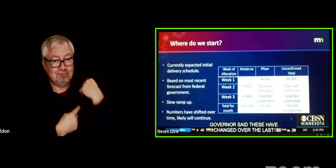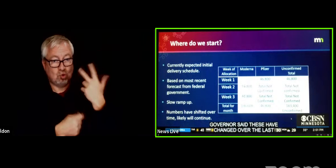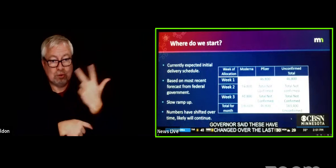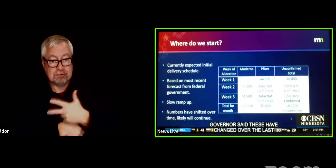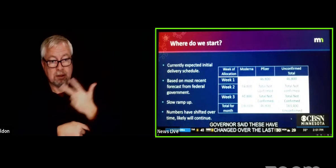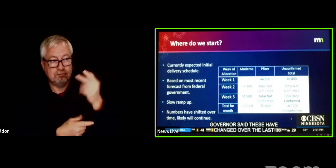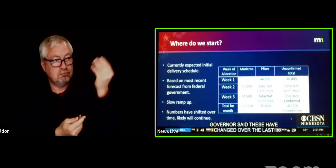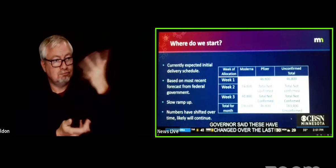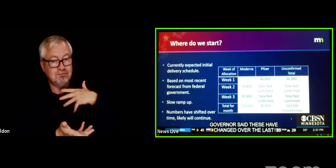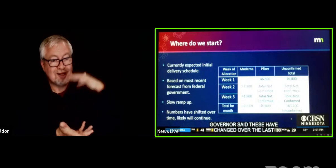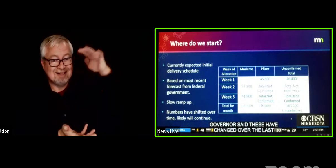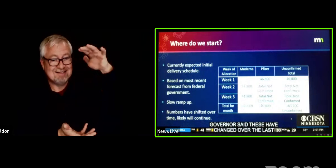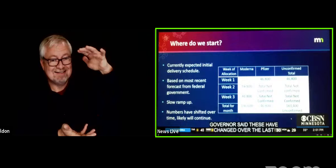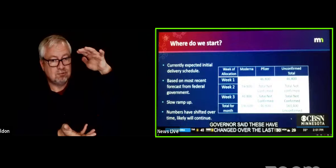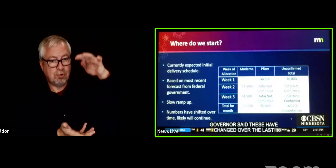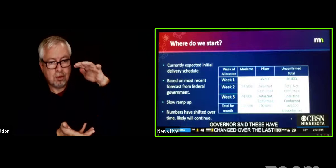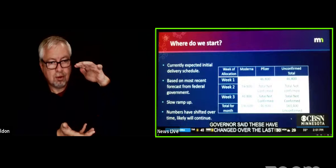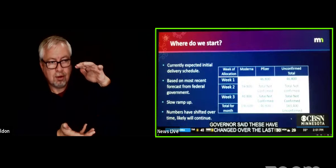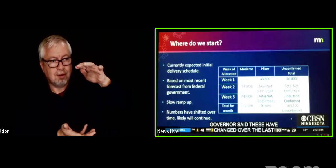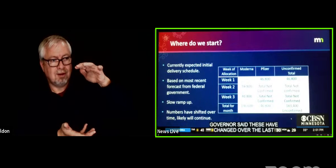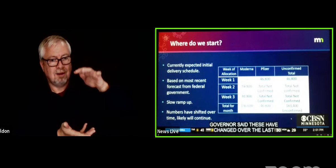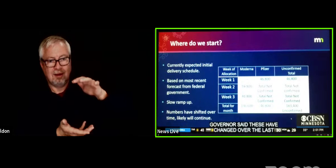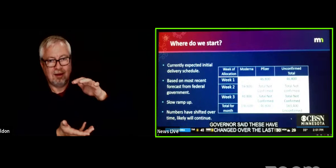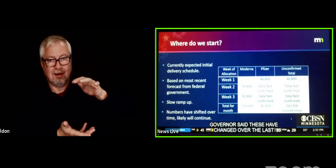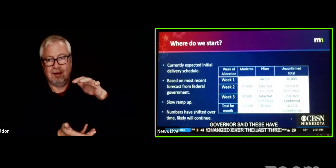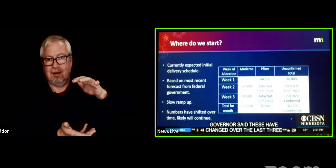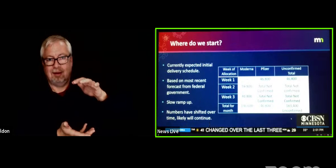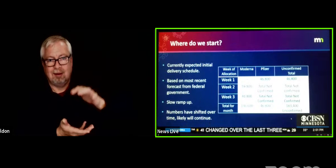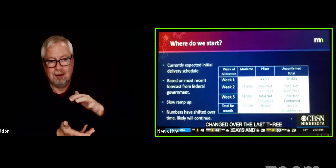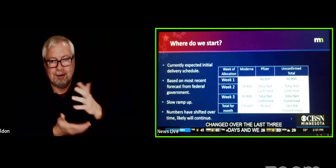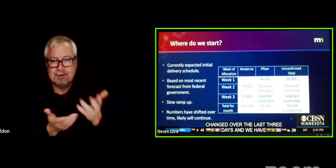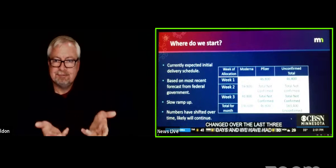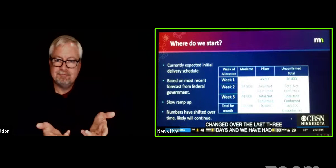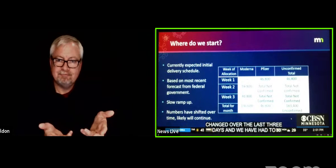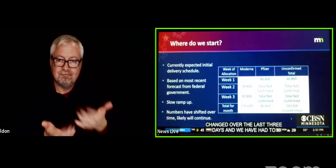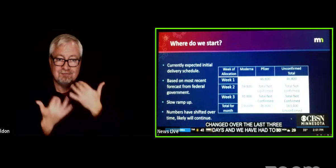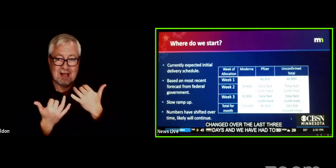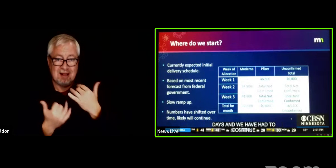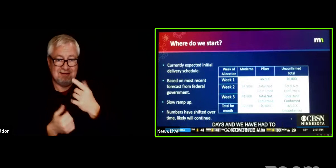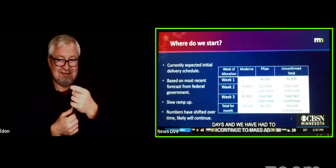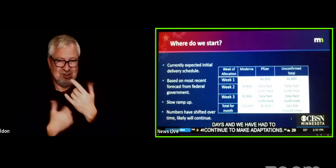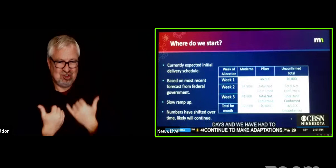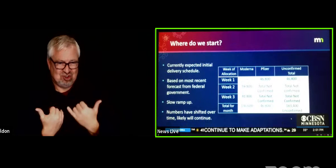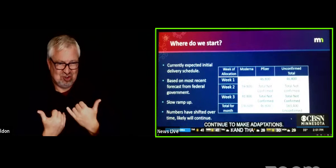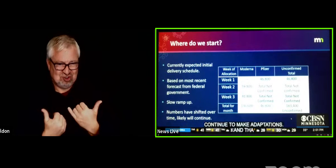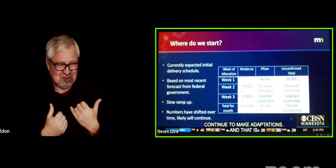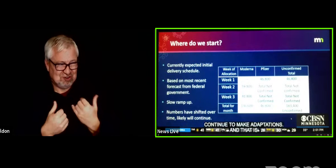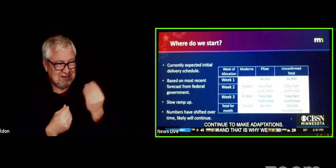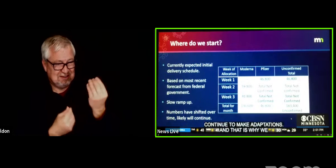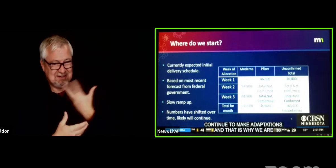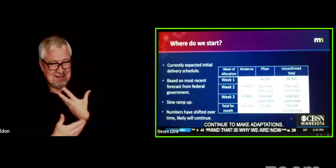NUMBERS. BUT THIS IS BASED ON THE FORECAST THAT WE'VE RECEIVED FROM THE FEDERAL GOVERNMENT.